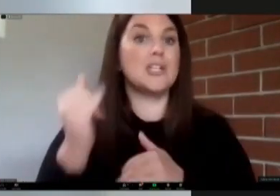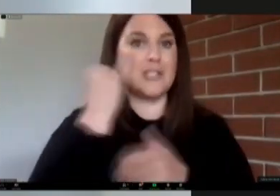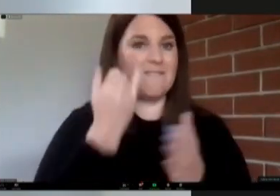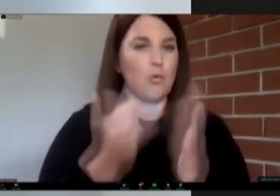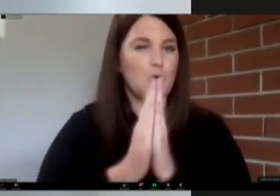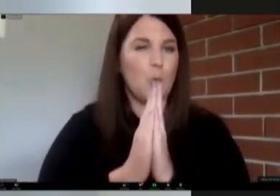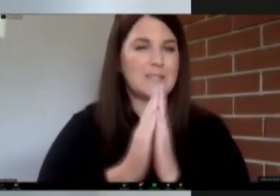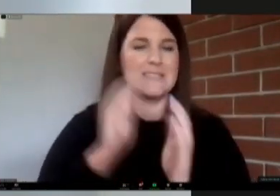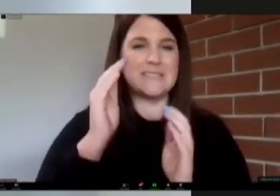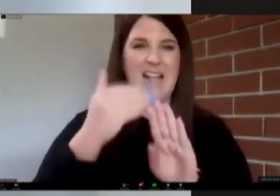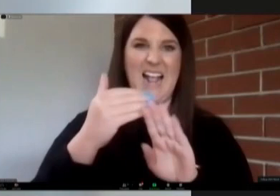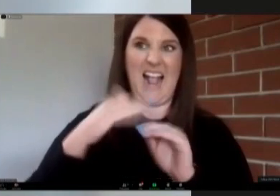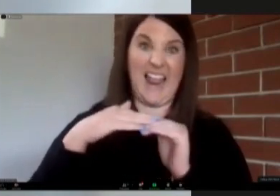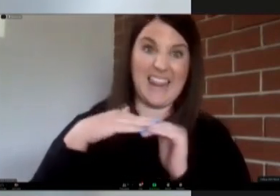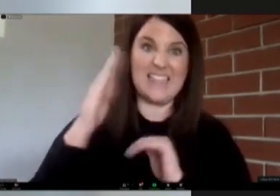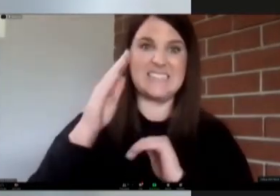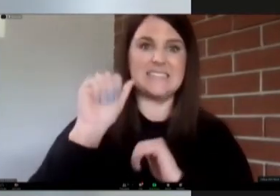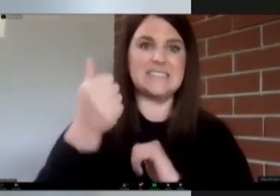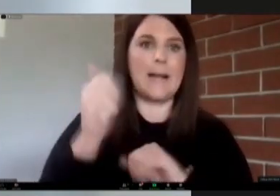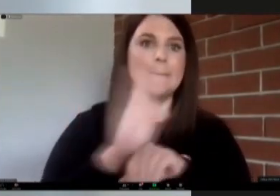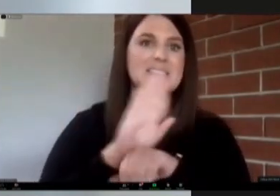business days prior to the meeting.